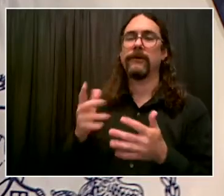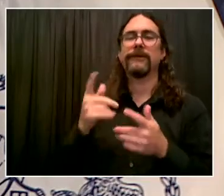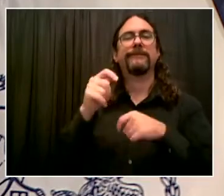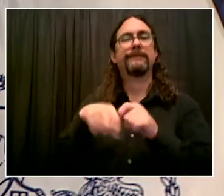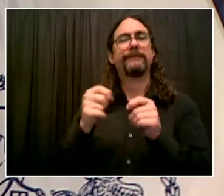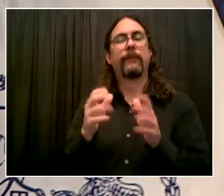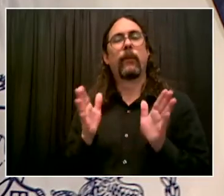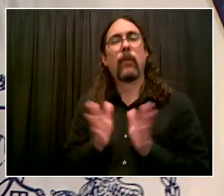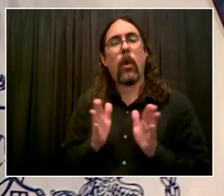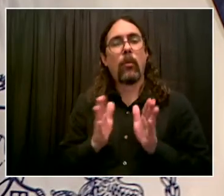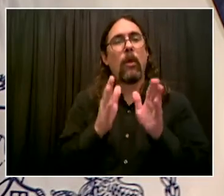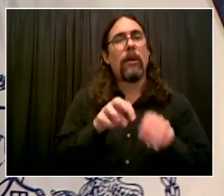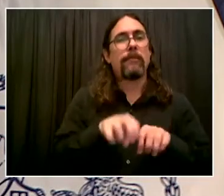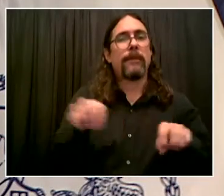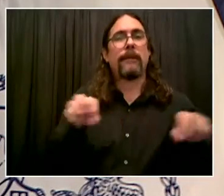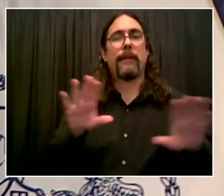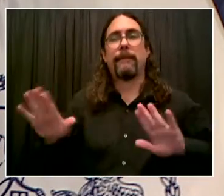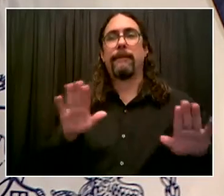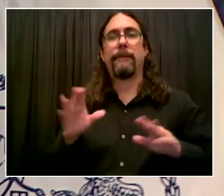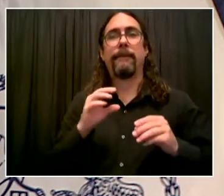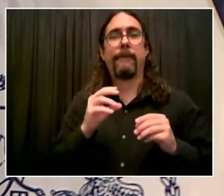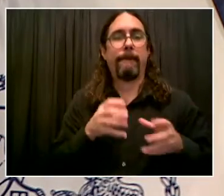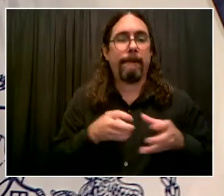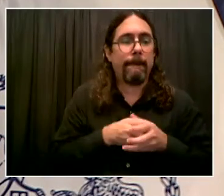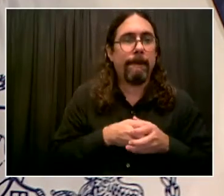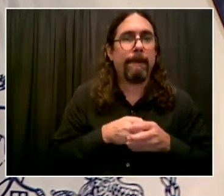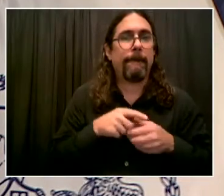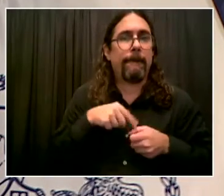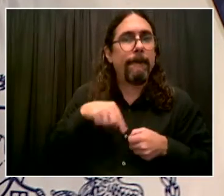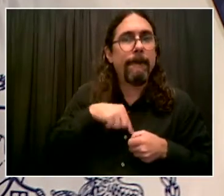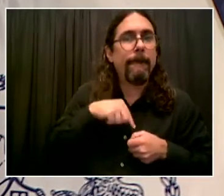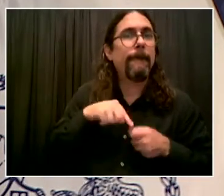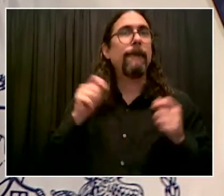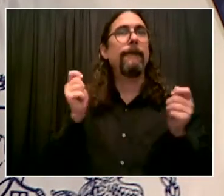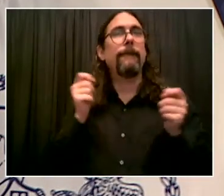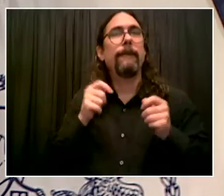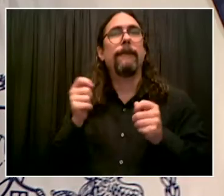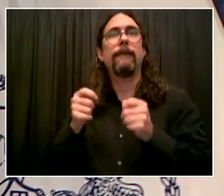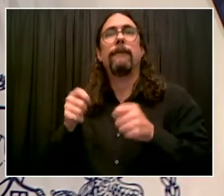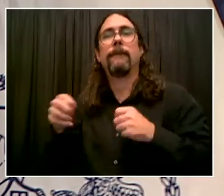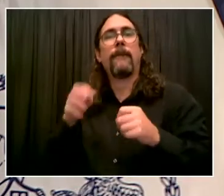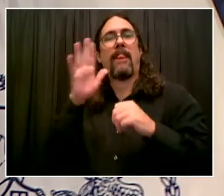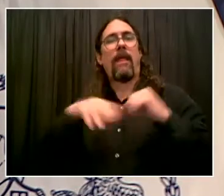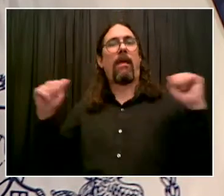AT THE SAME TIME , WE KNOW IT IS A CRUCIAL MOMENT FOR NEW YORKERS